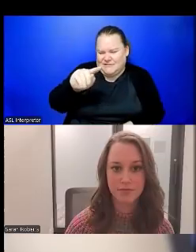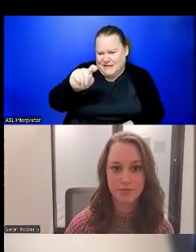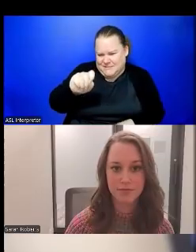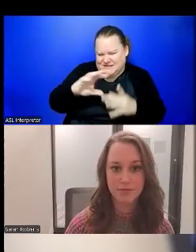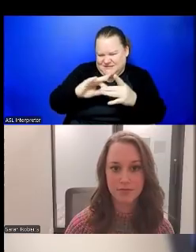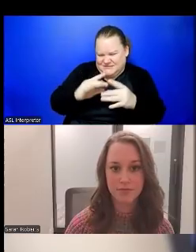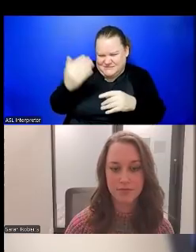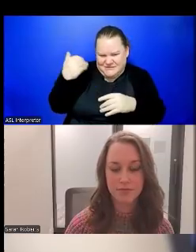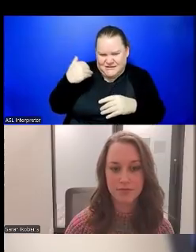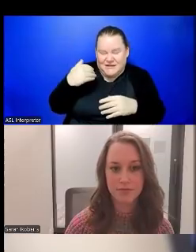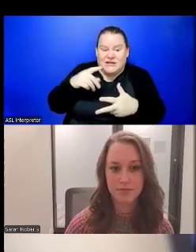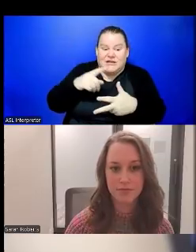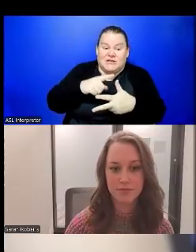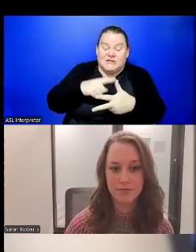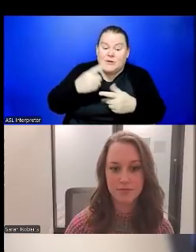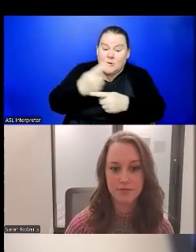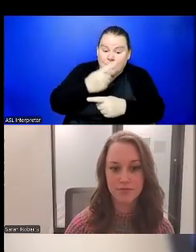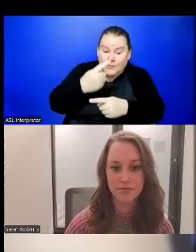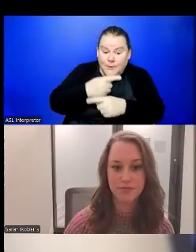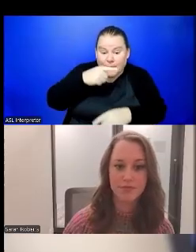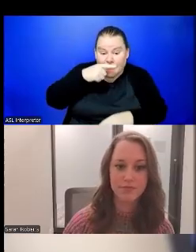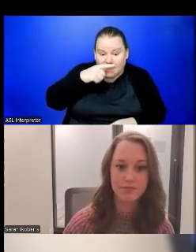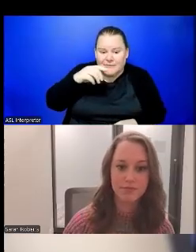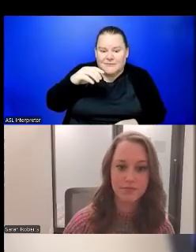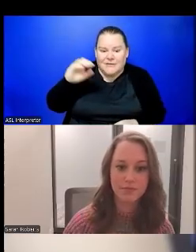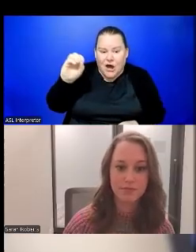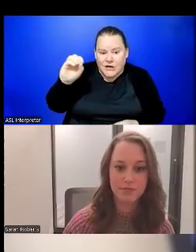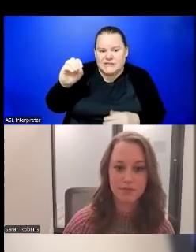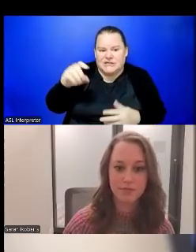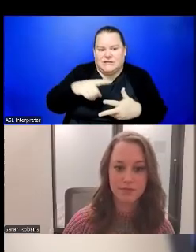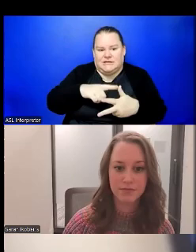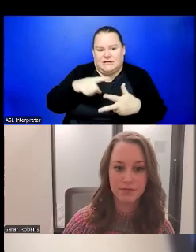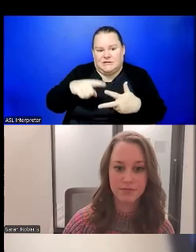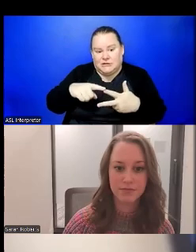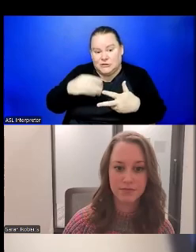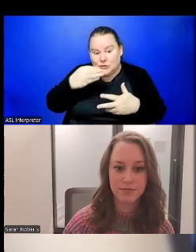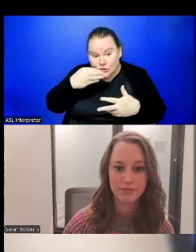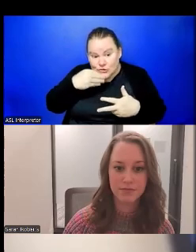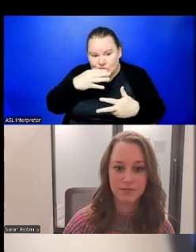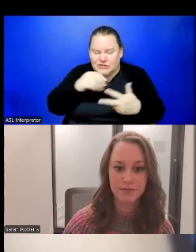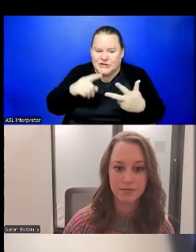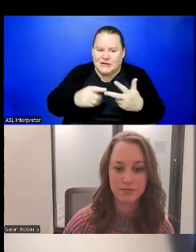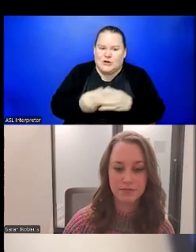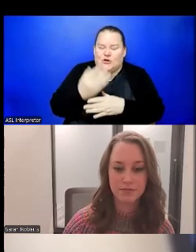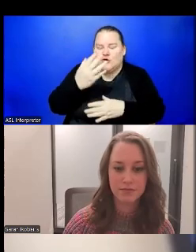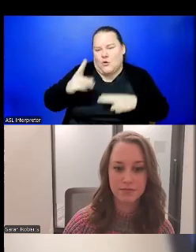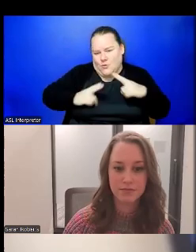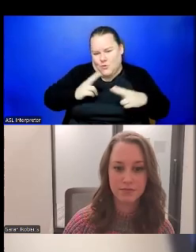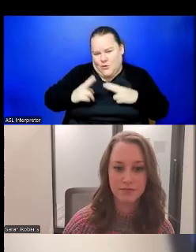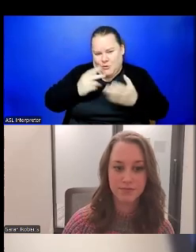appropriate oxygenation, nutrition and growth hormone therapy, and so we'll go through these three in more detail.